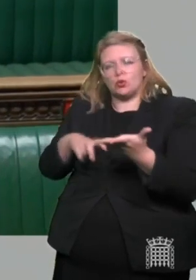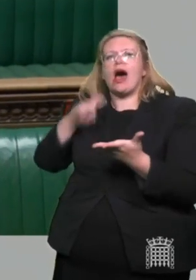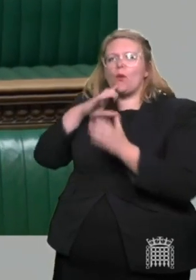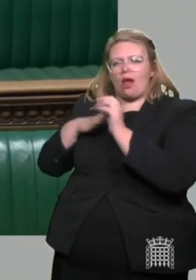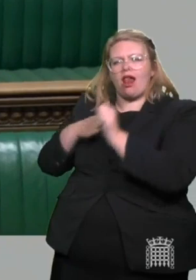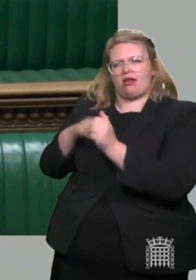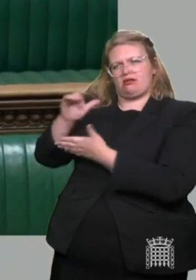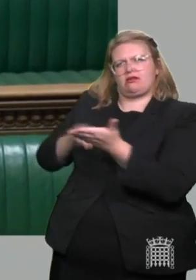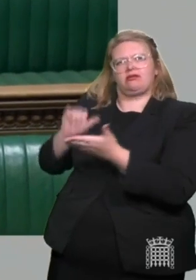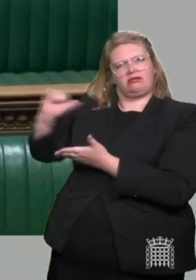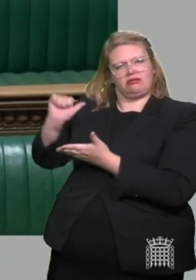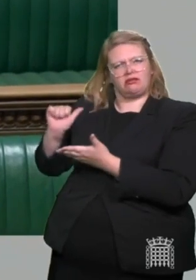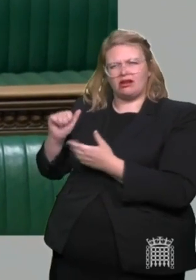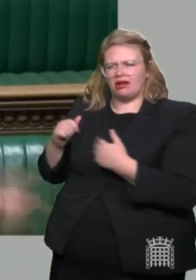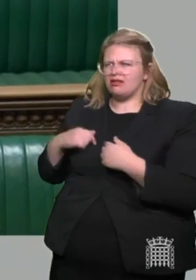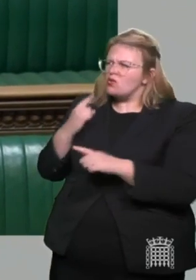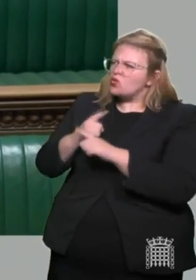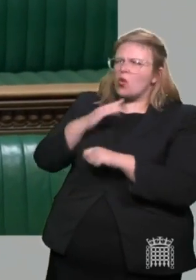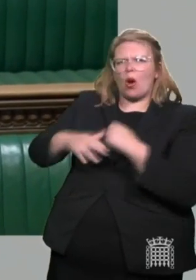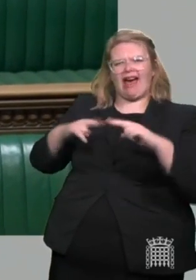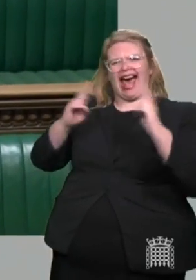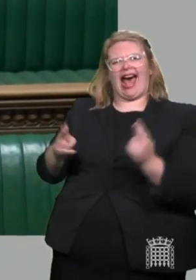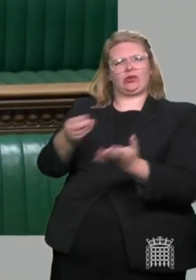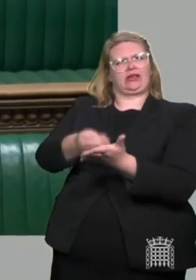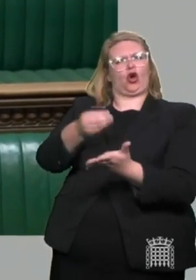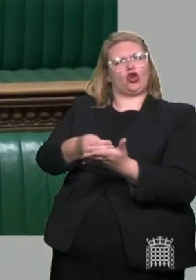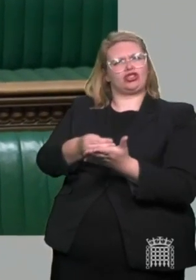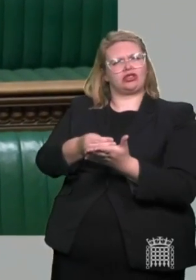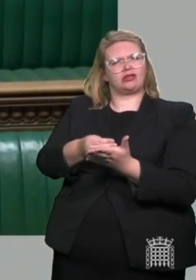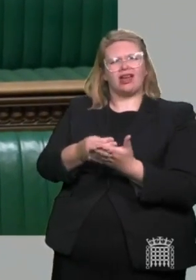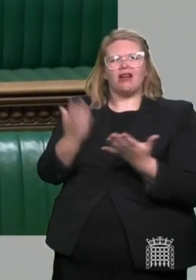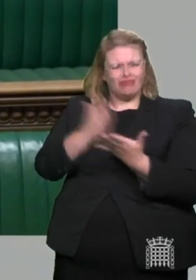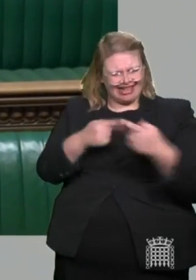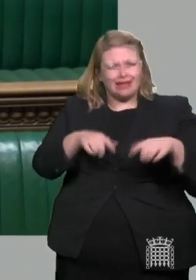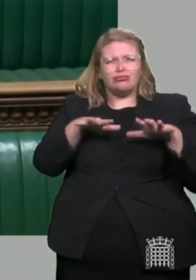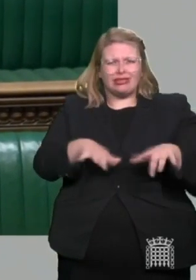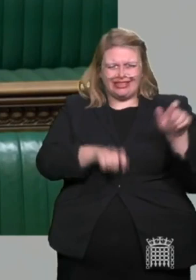housing costs. The people of this country can make their own decision in just eight days’ time,